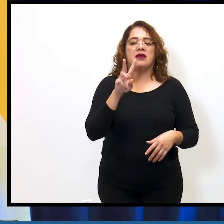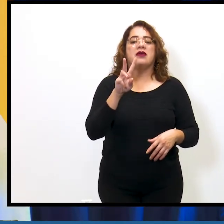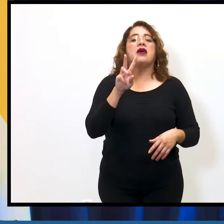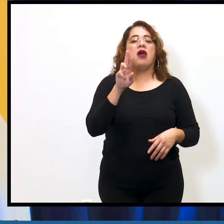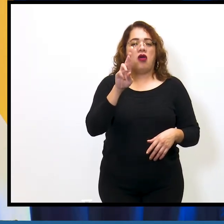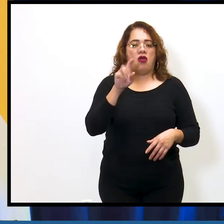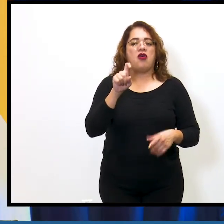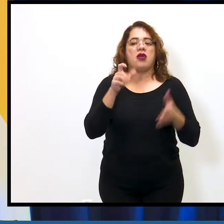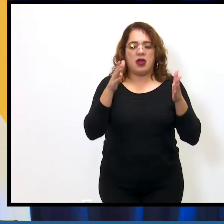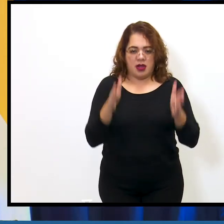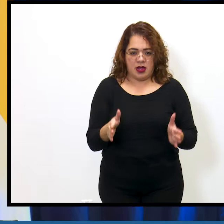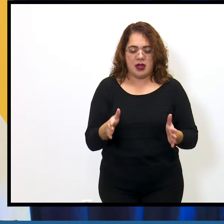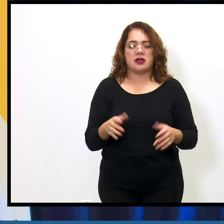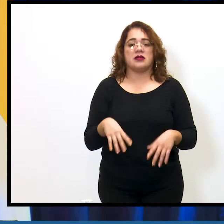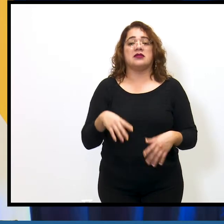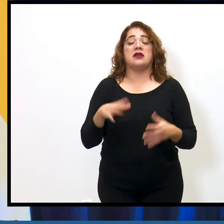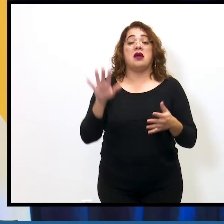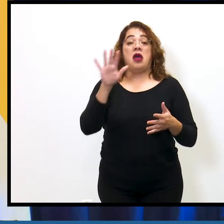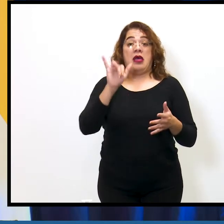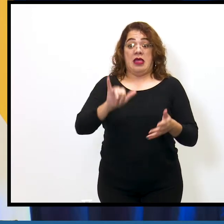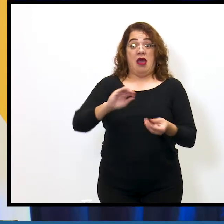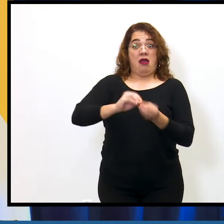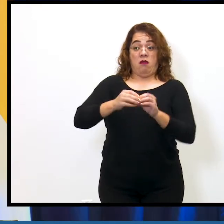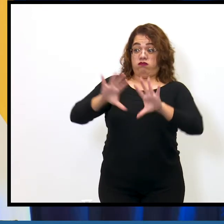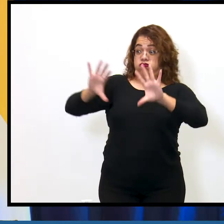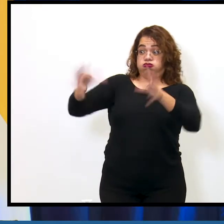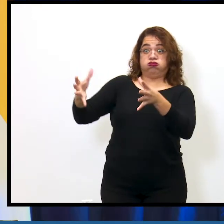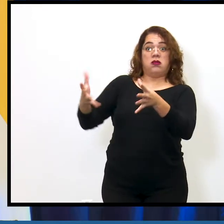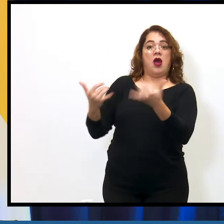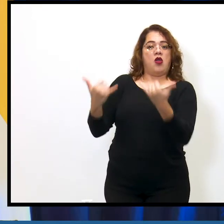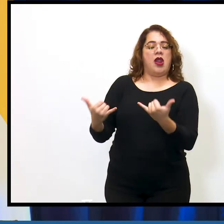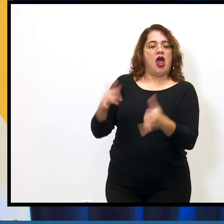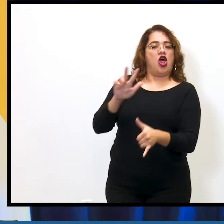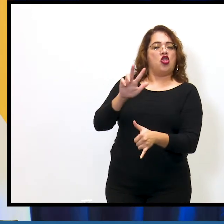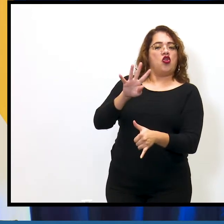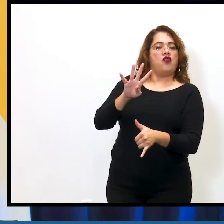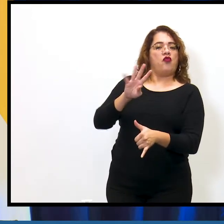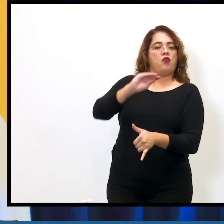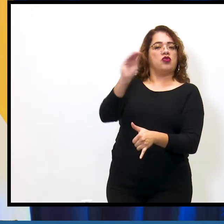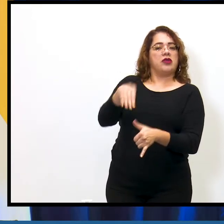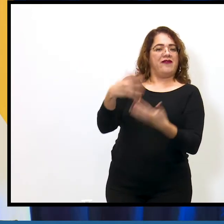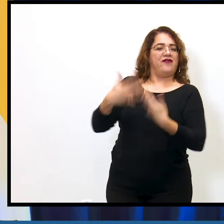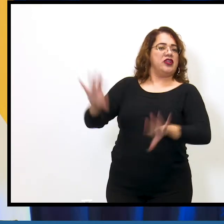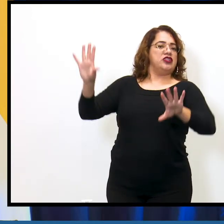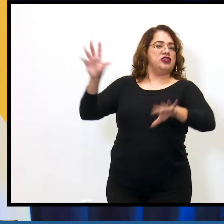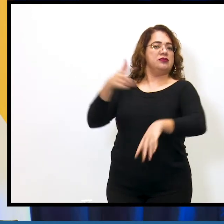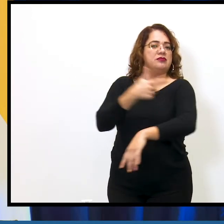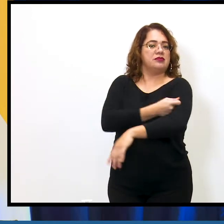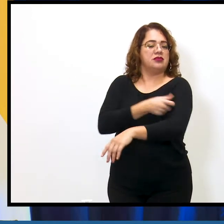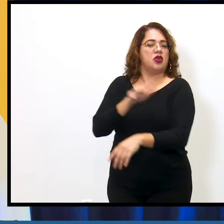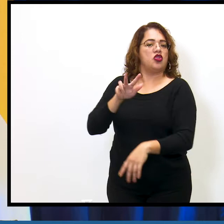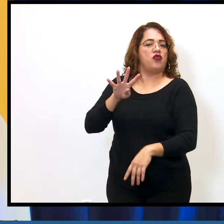about 34 percent of this group. What's really important though is that just today we received